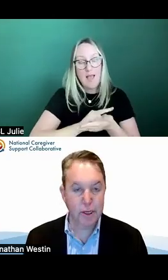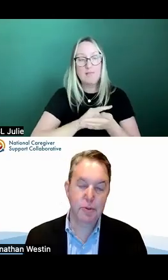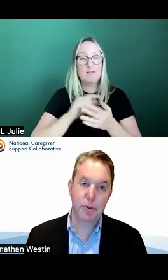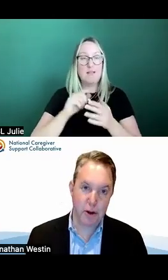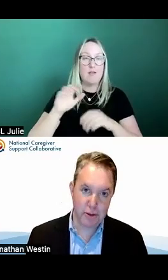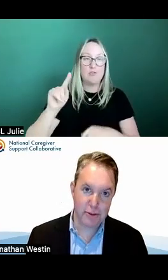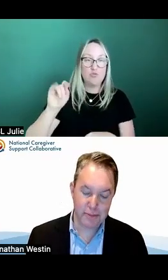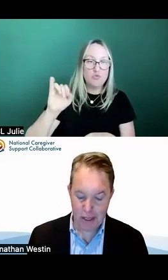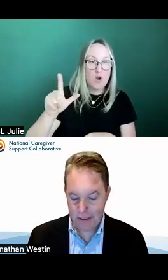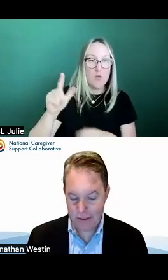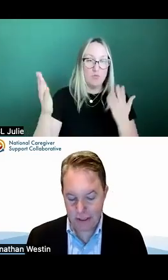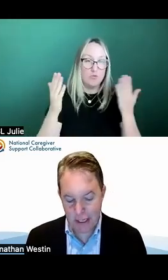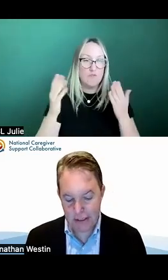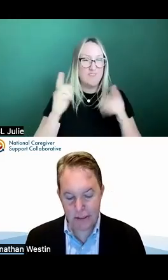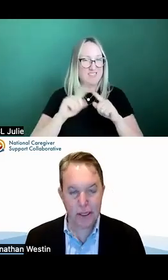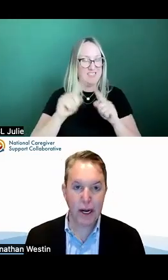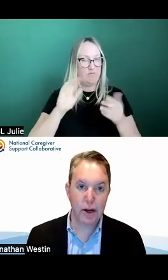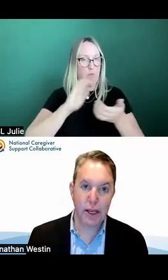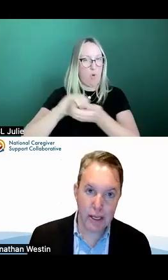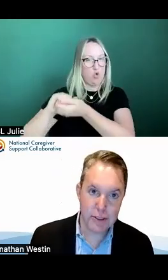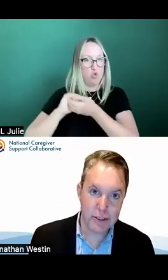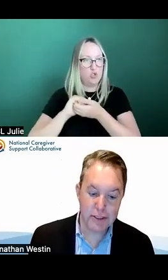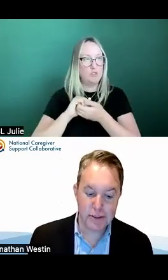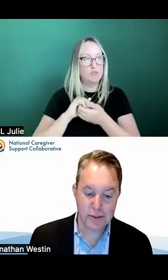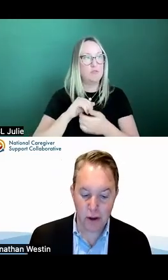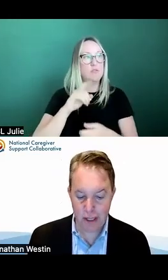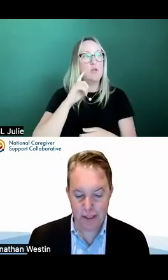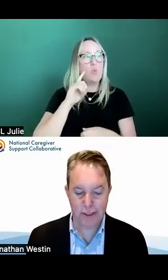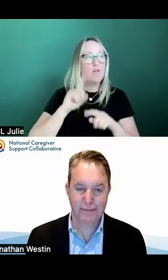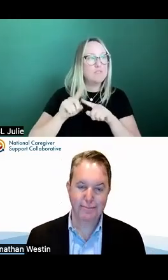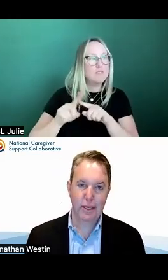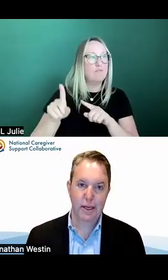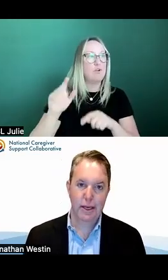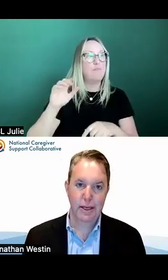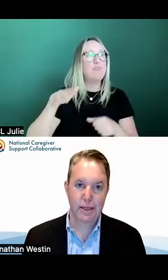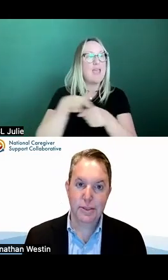applicable partners, such as, Area Agencies on Aging,